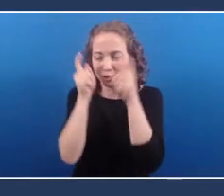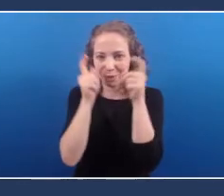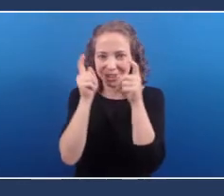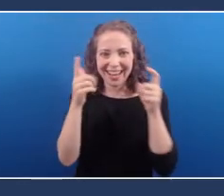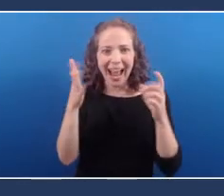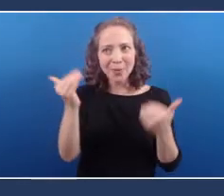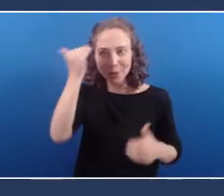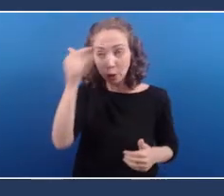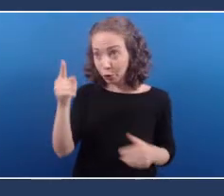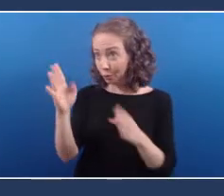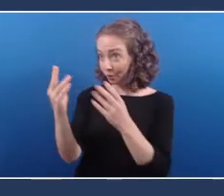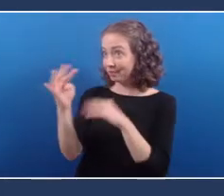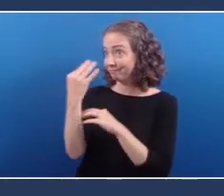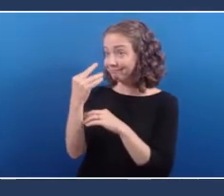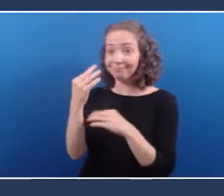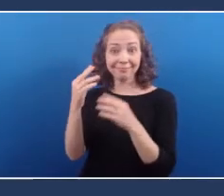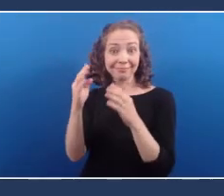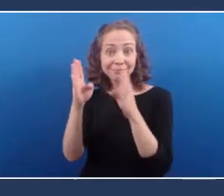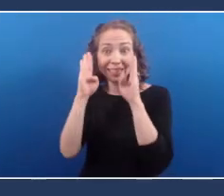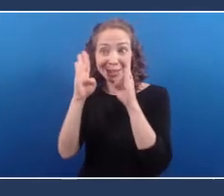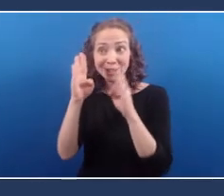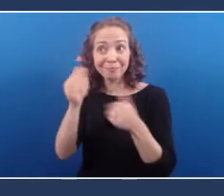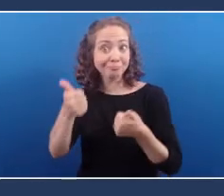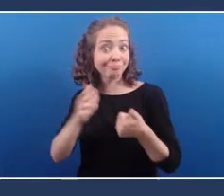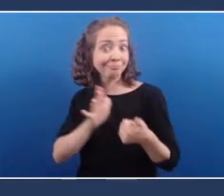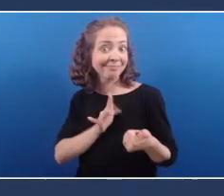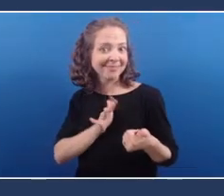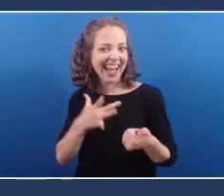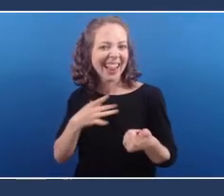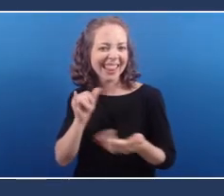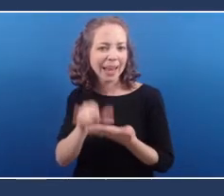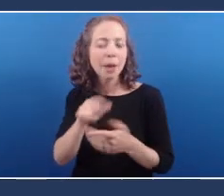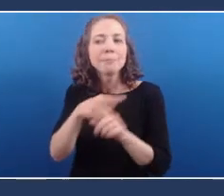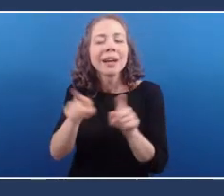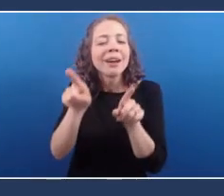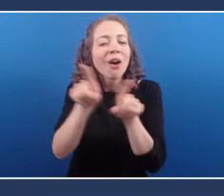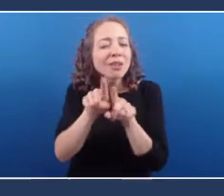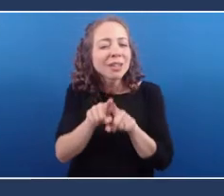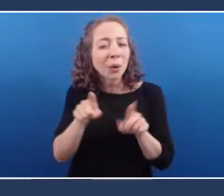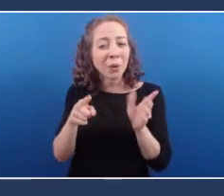But it can also be kind of exhausting to have that camera on all day long, right?